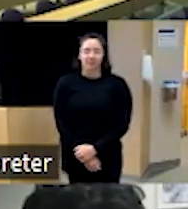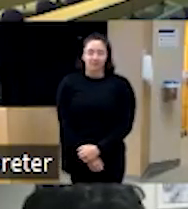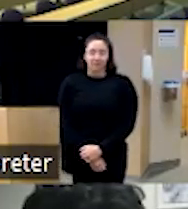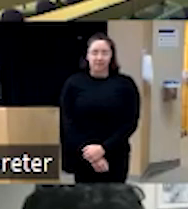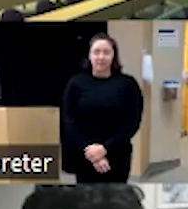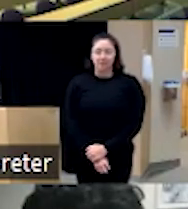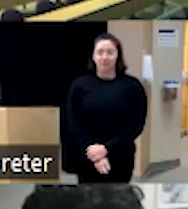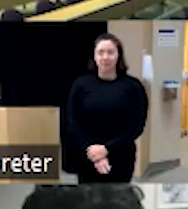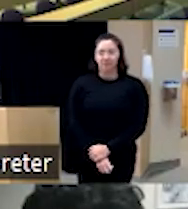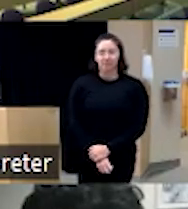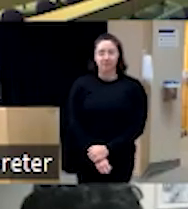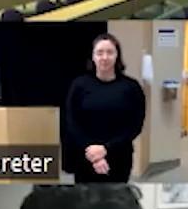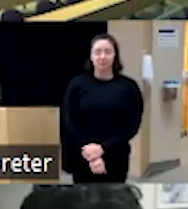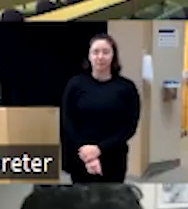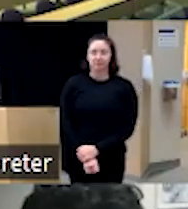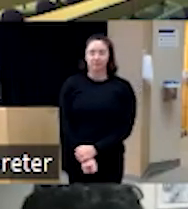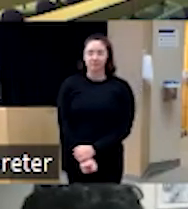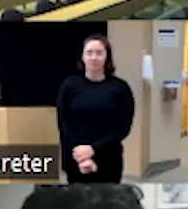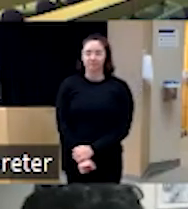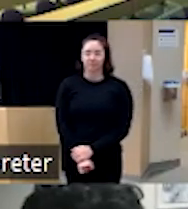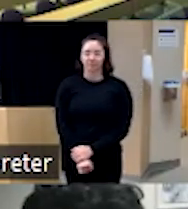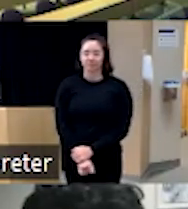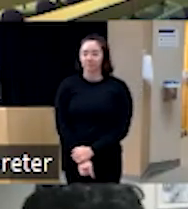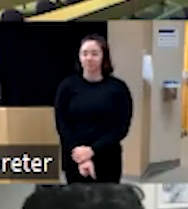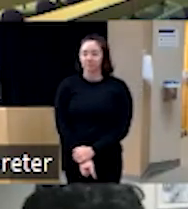foreign